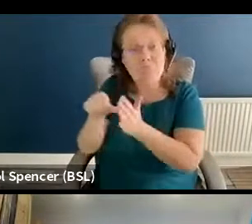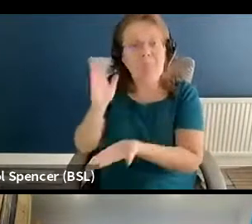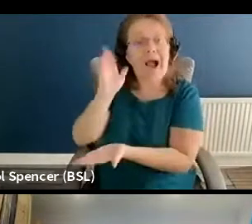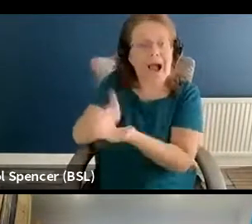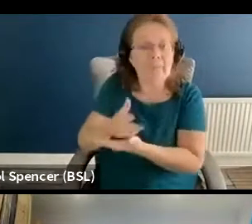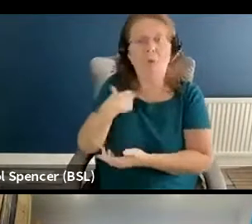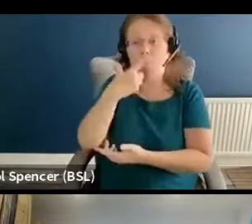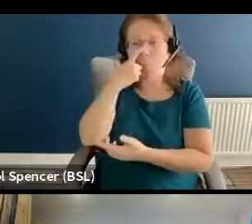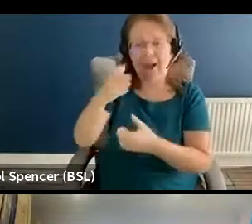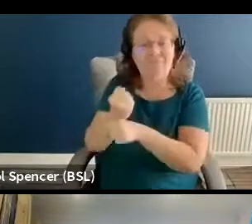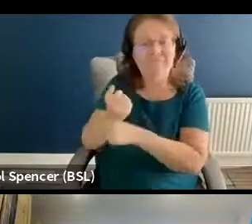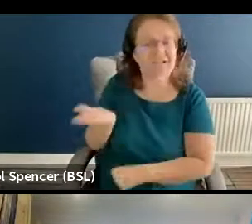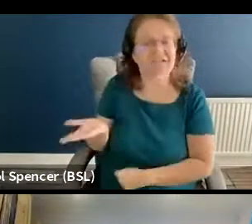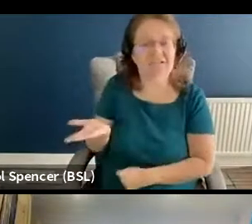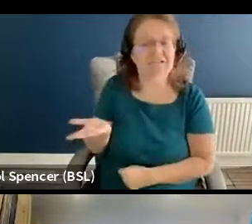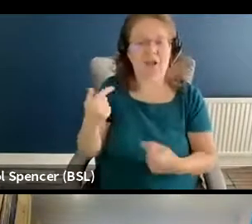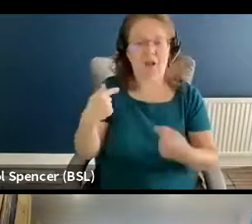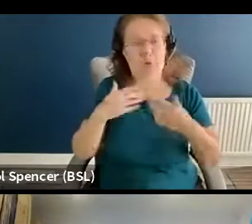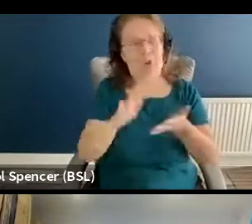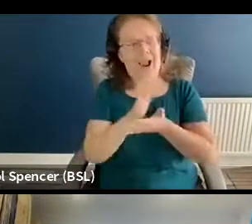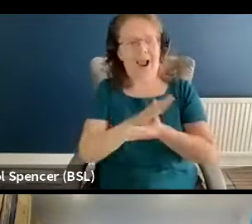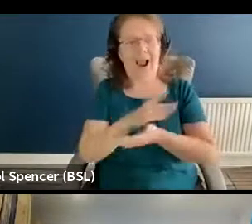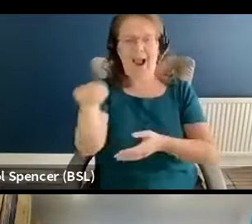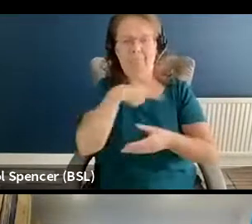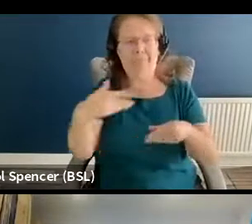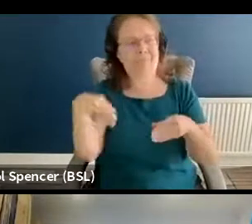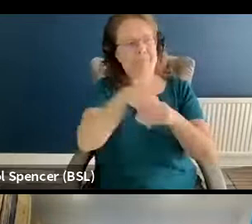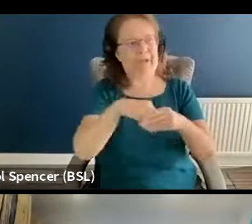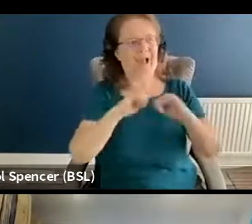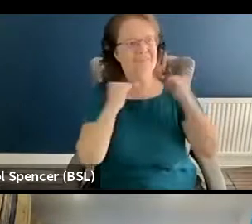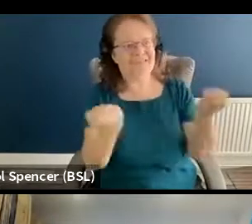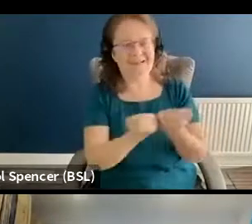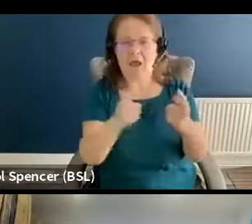And so I'm really happy to be part of a team of a community of people around the world